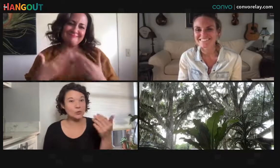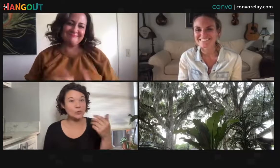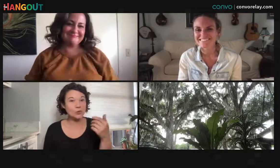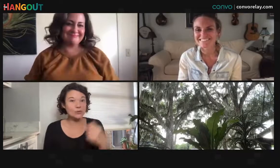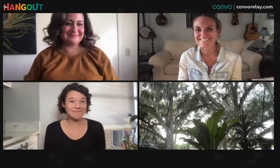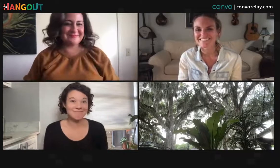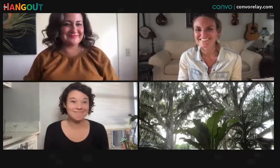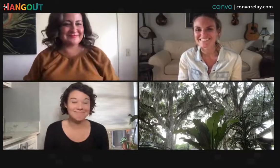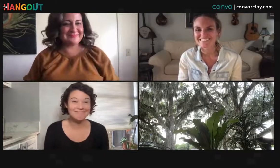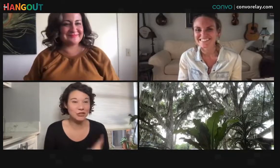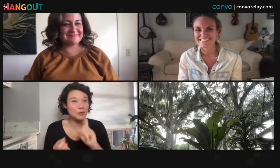thank you